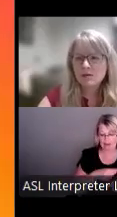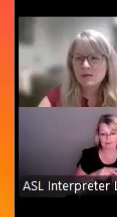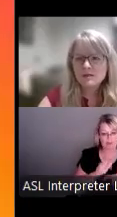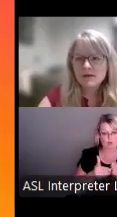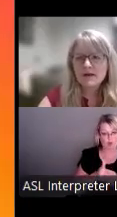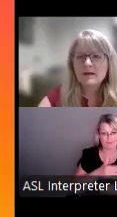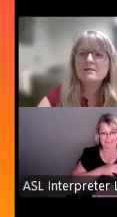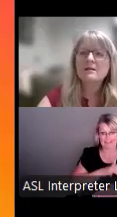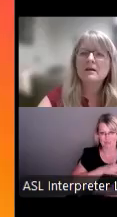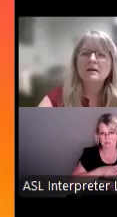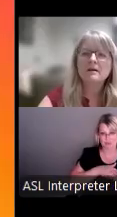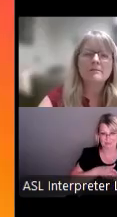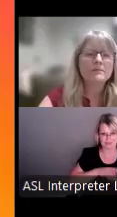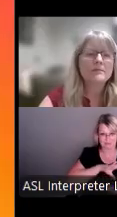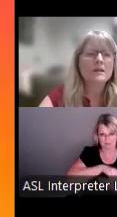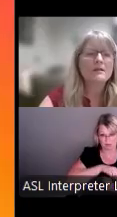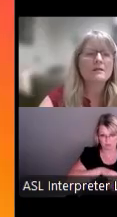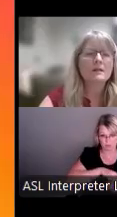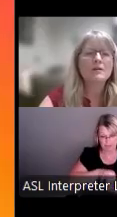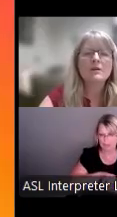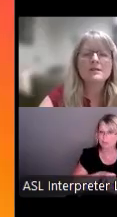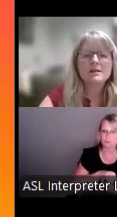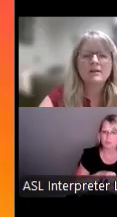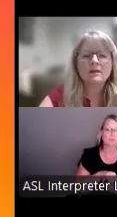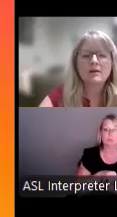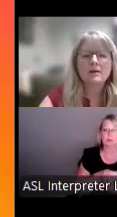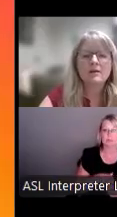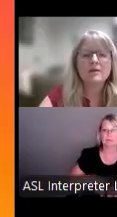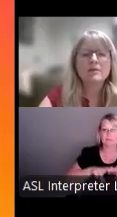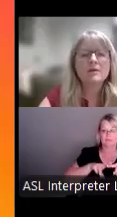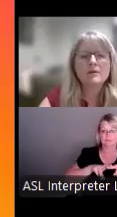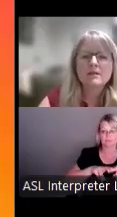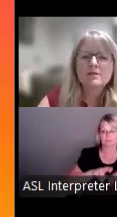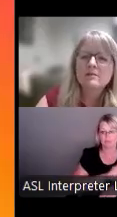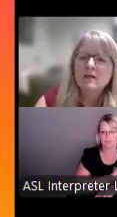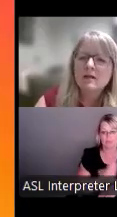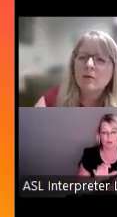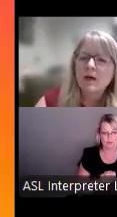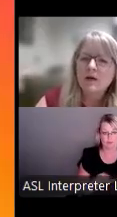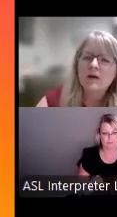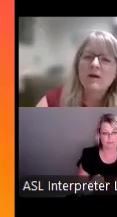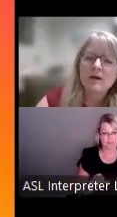go into that increasing their their ability to be aware and